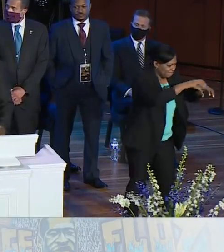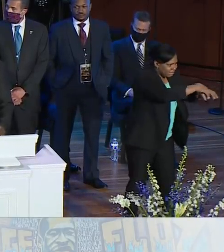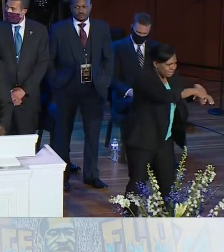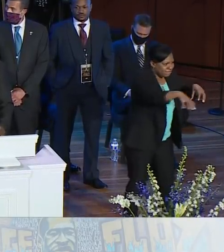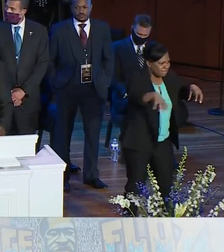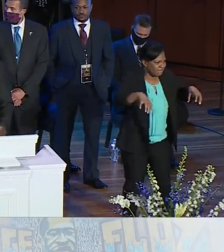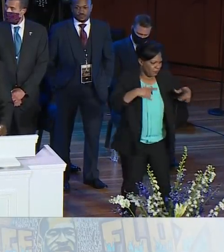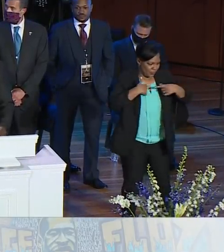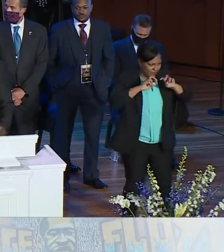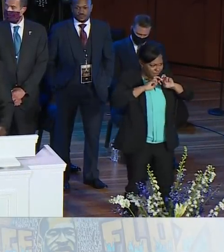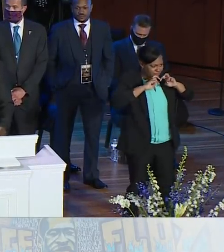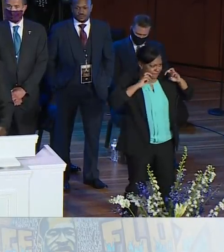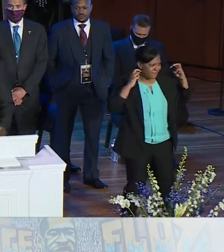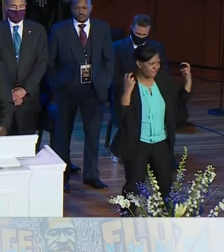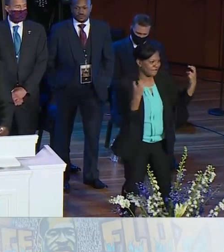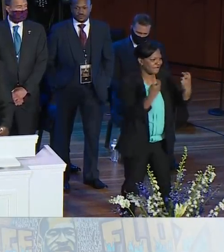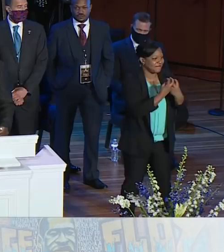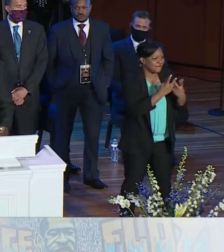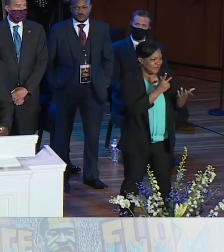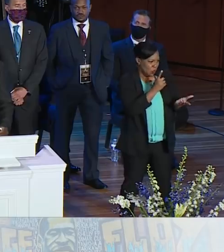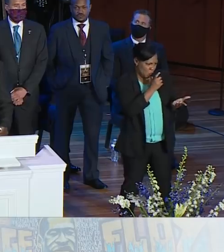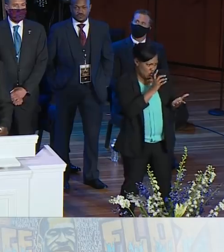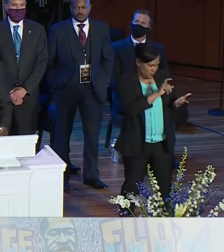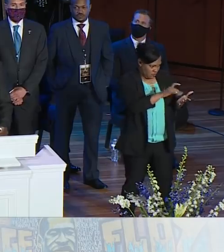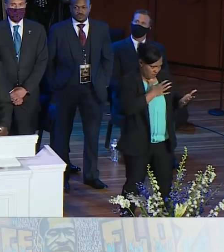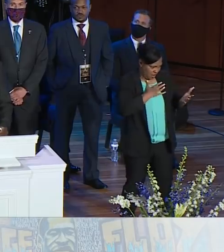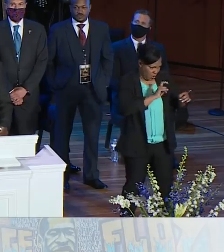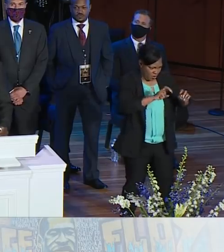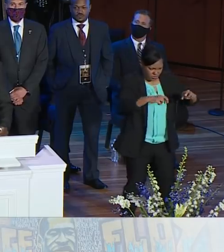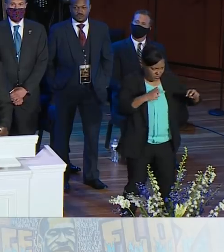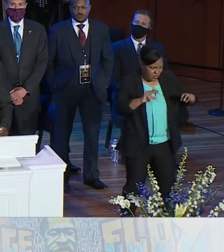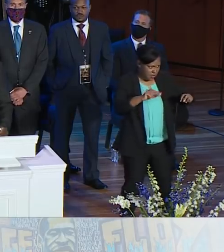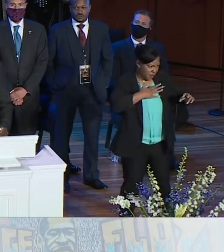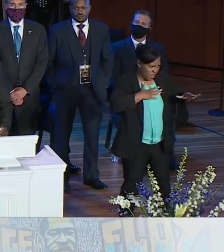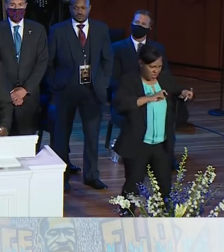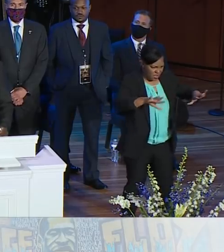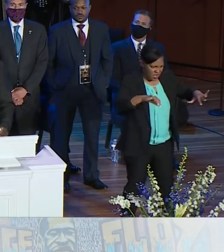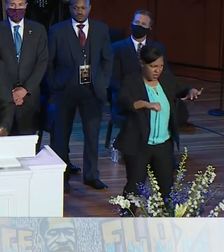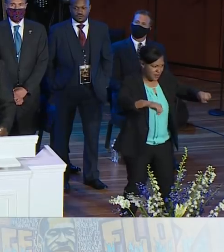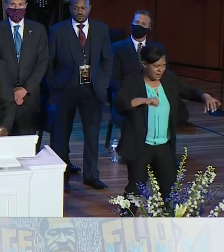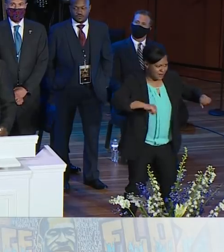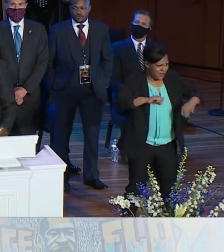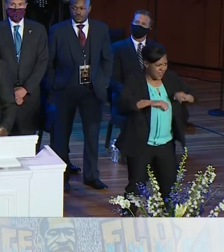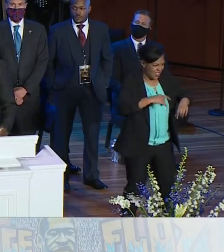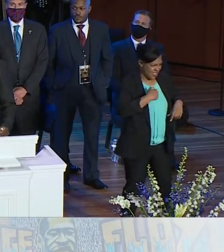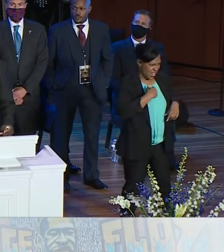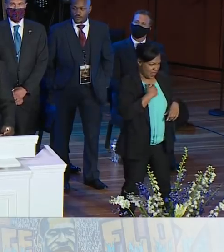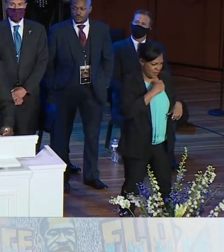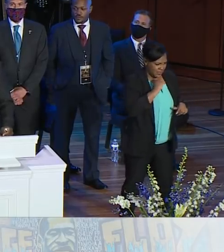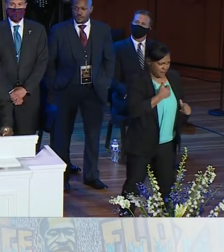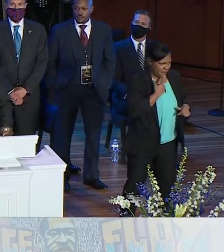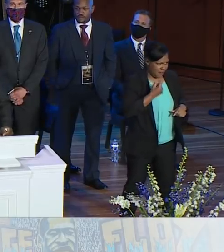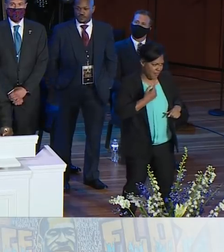TO HAVE A HUGE PLATE OF FOOD SEPARATE FROM EACH OTHER AND WE WOULD SIT THERE AND ARGUE WITH EACH OTHER, WHO PLATE IT WAS,